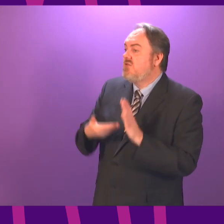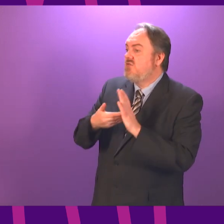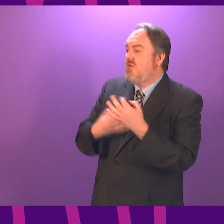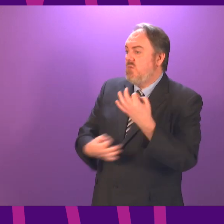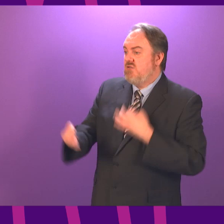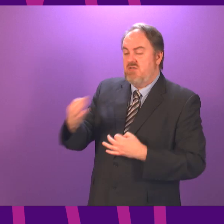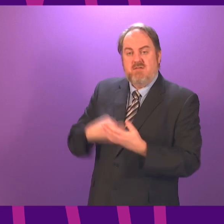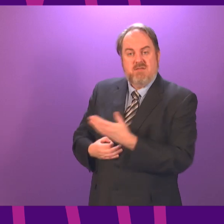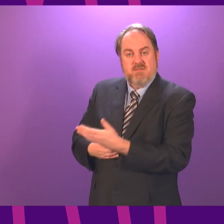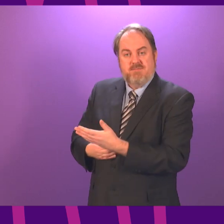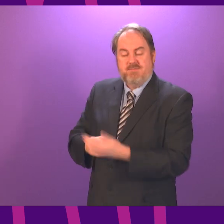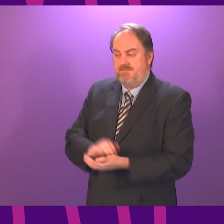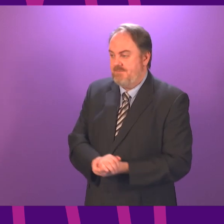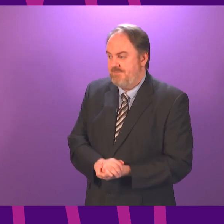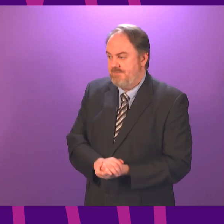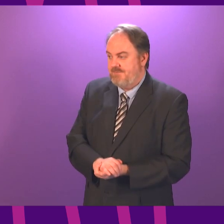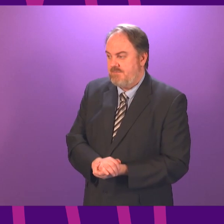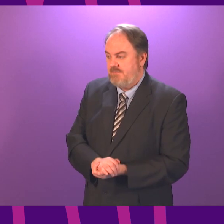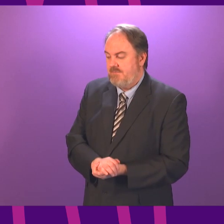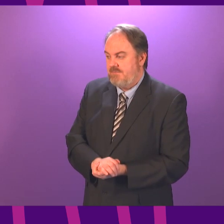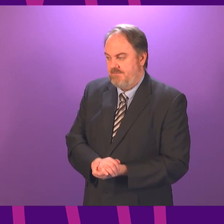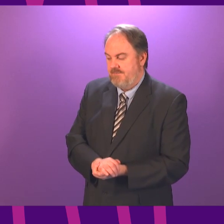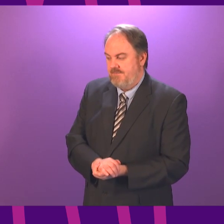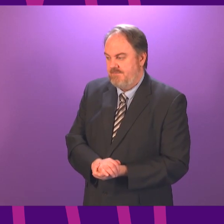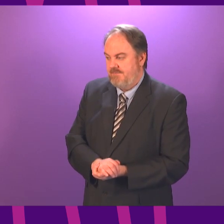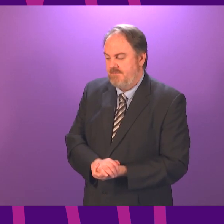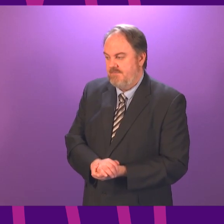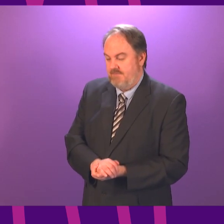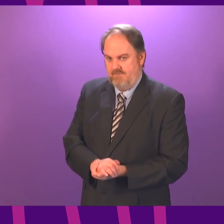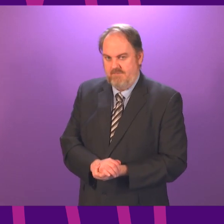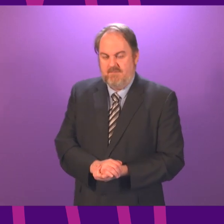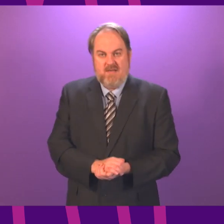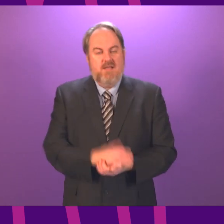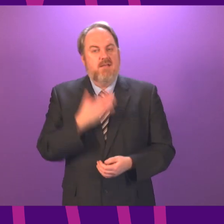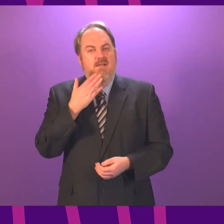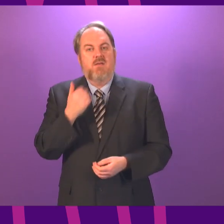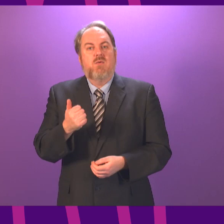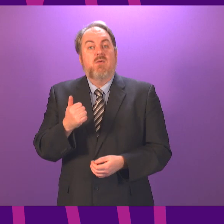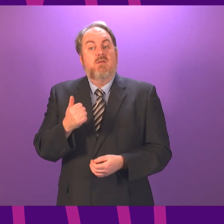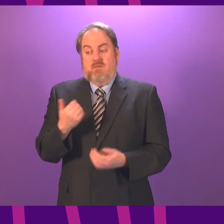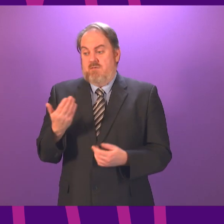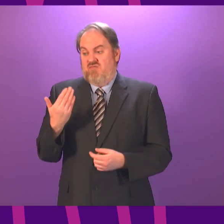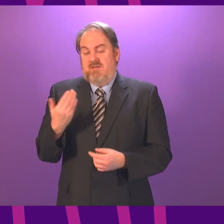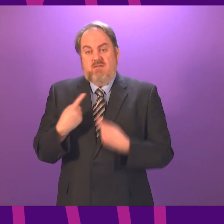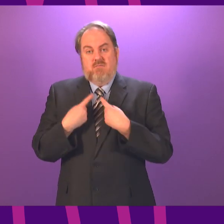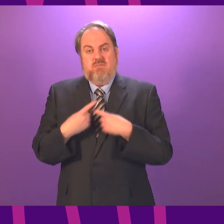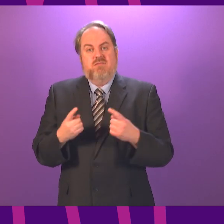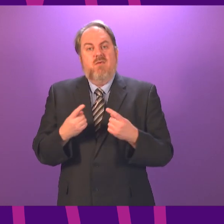Joan McAlpine (South Scotland) (SNP): Following the publication of mortality data